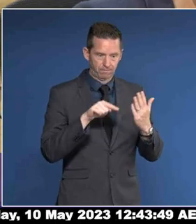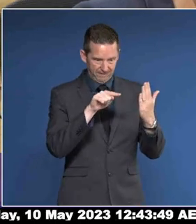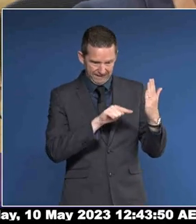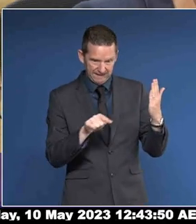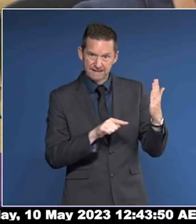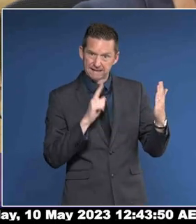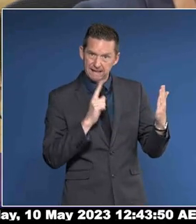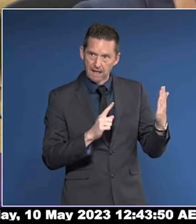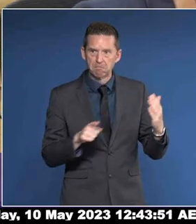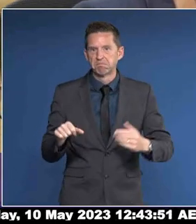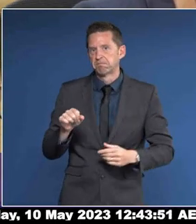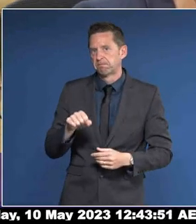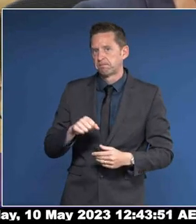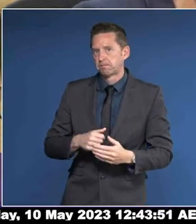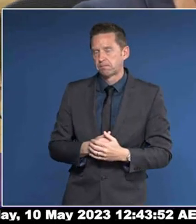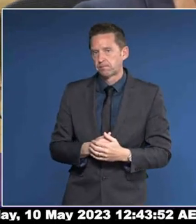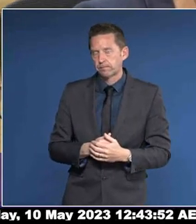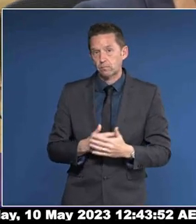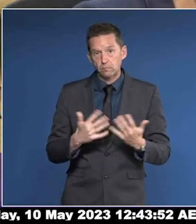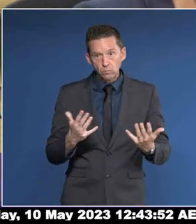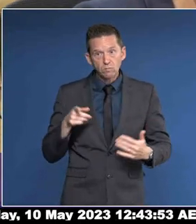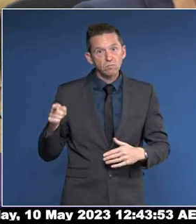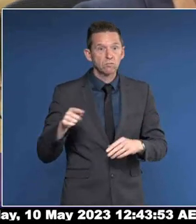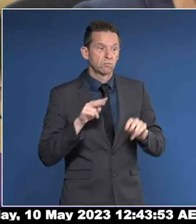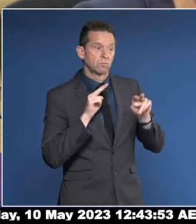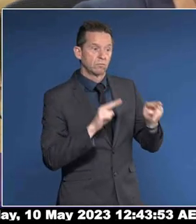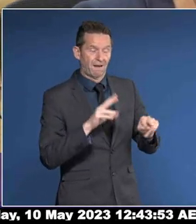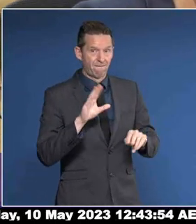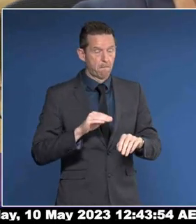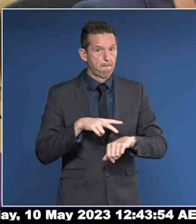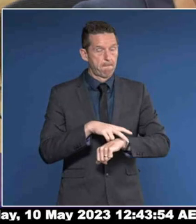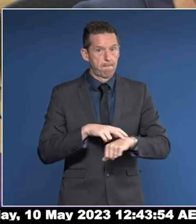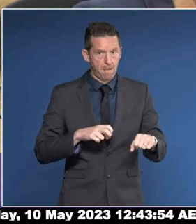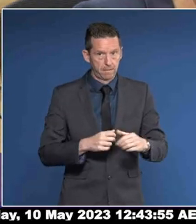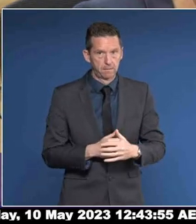And the observations made by the police was, and I'll just drop down a few